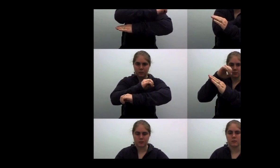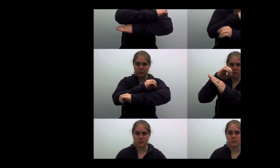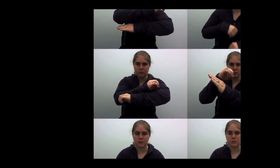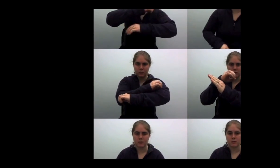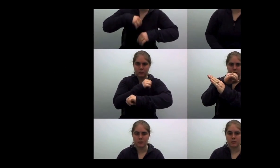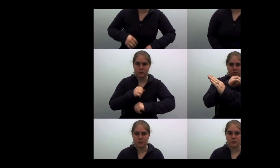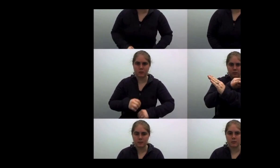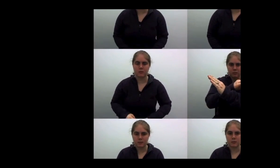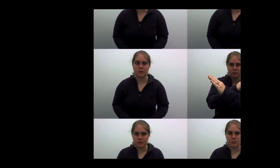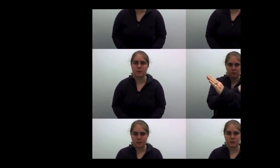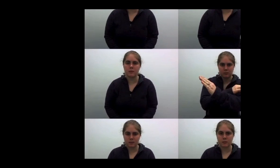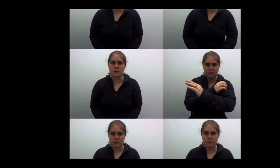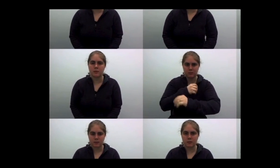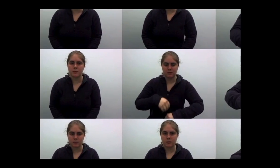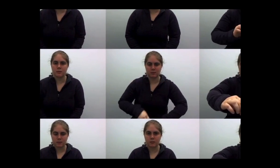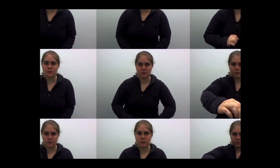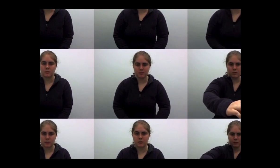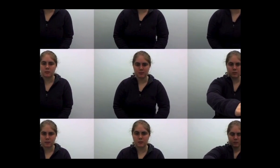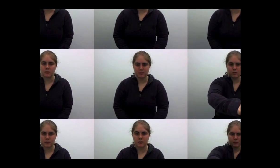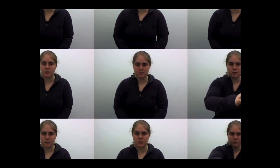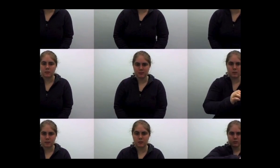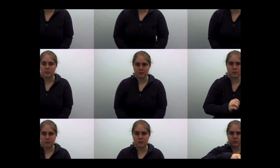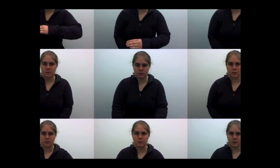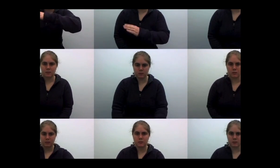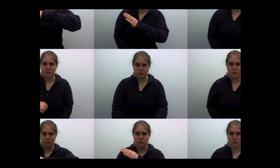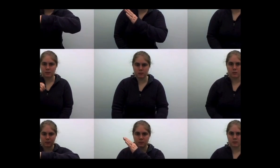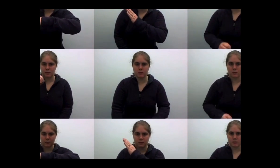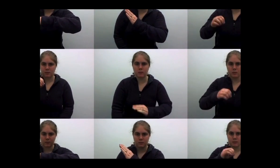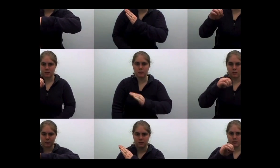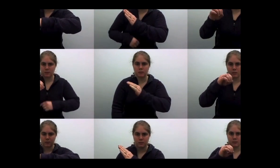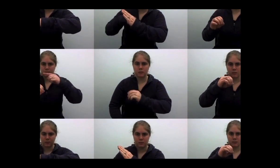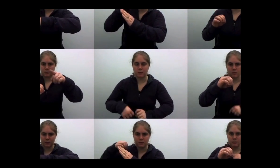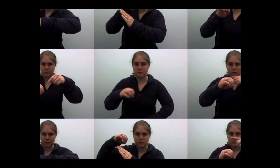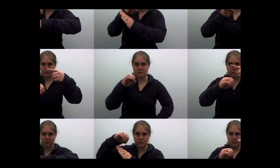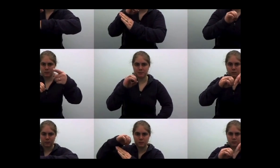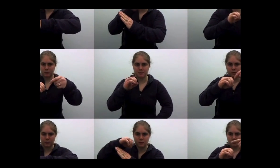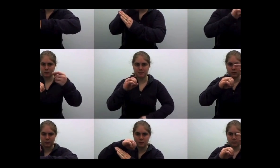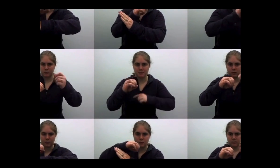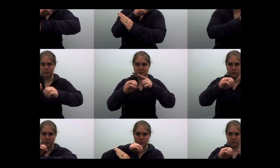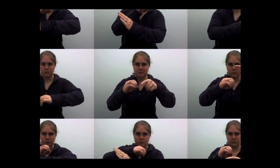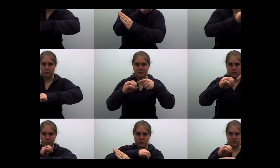to convey the ball moving. So she signals the ball and says the